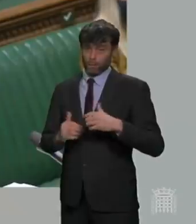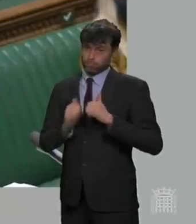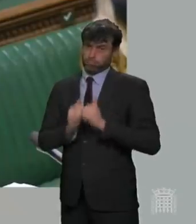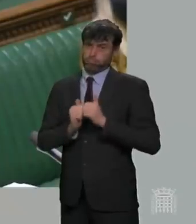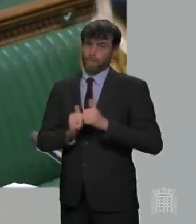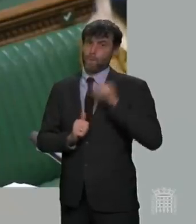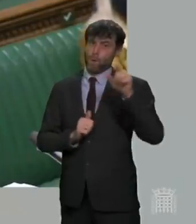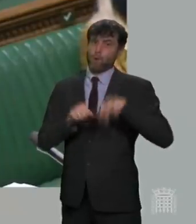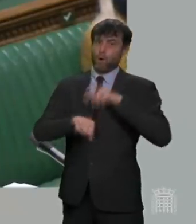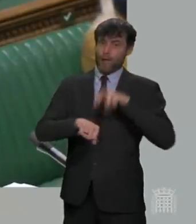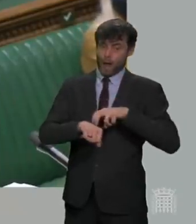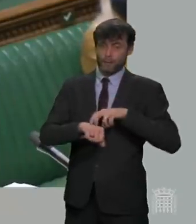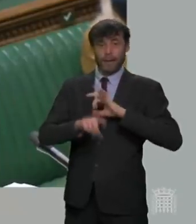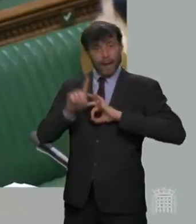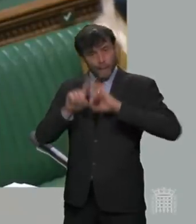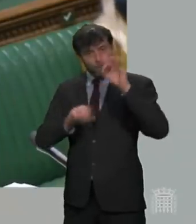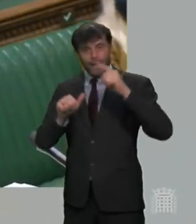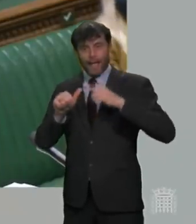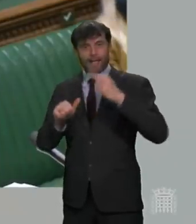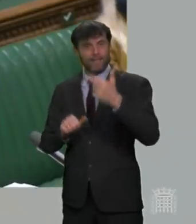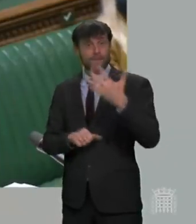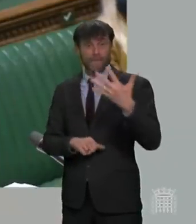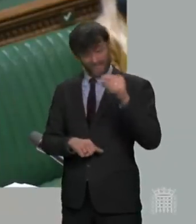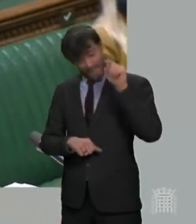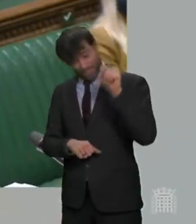which is the single biggest thing that people in Northern Ireland wanted, by the way, and which